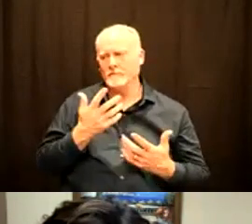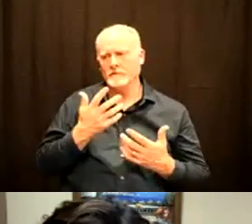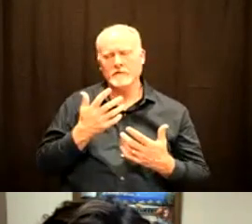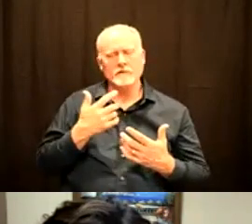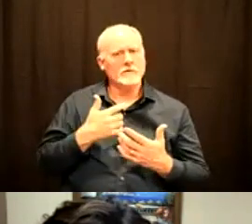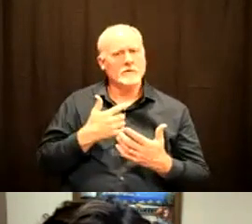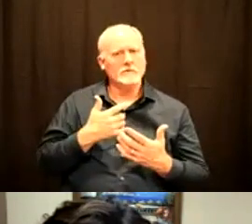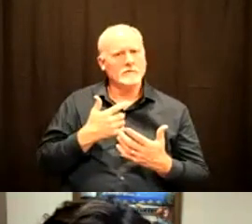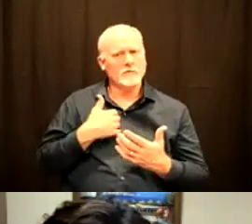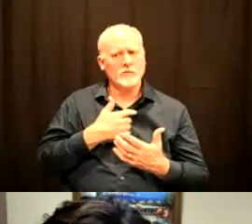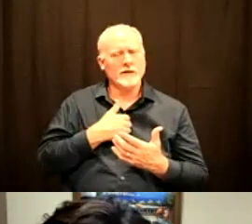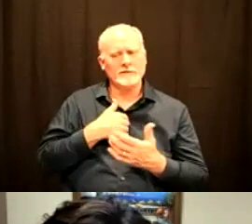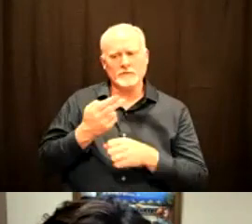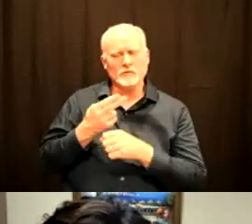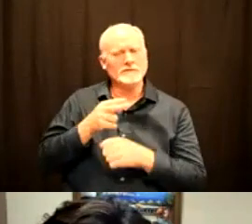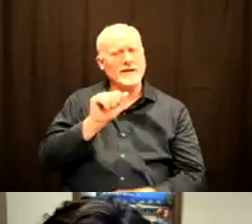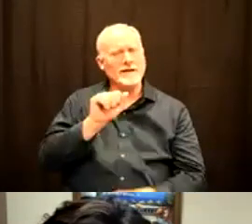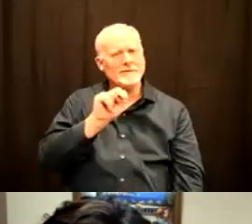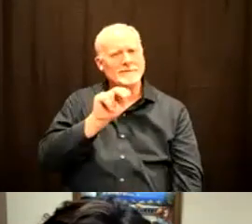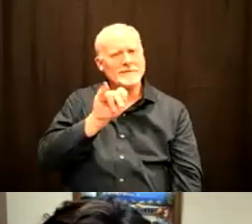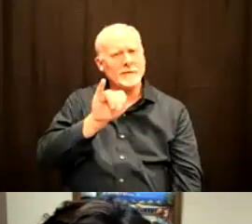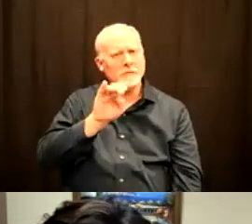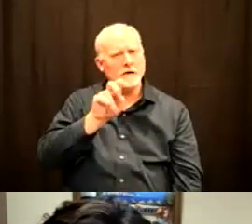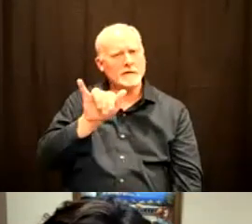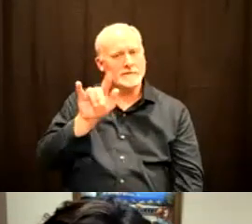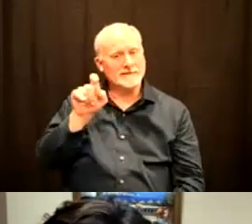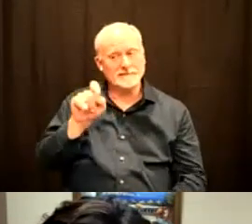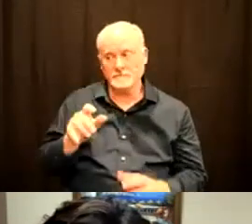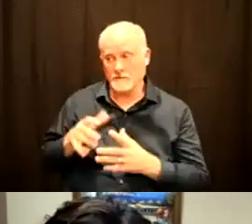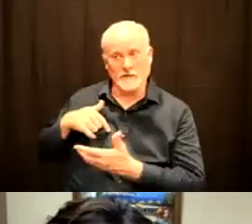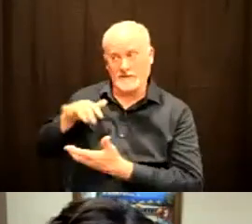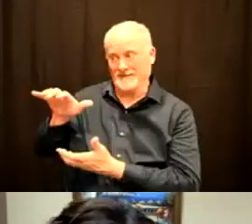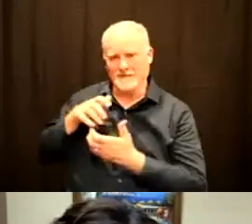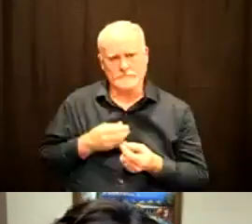the monoclonal antibody therapy as much as we can get our hands on it has had a significant